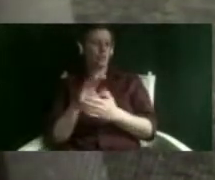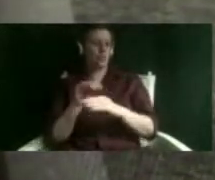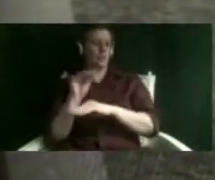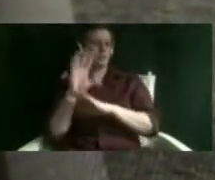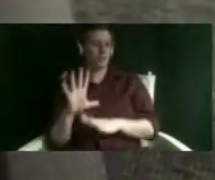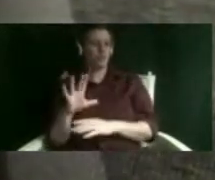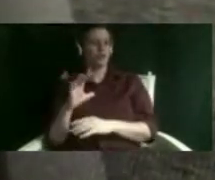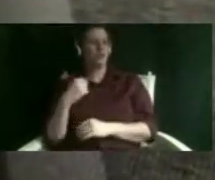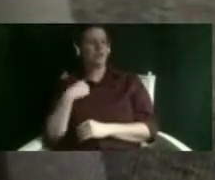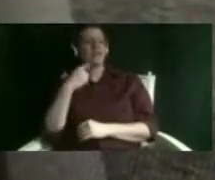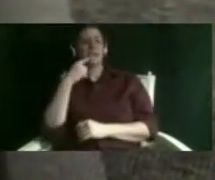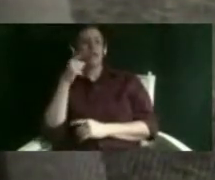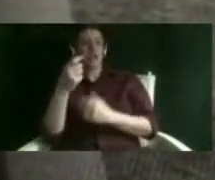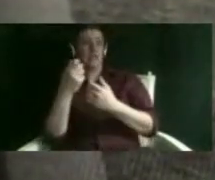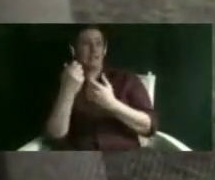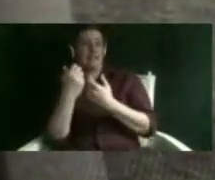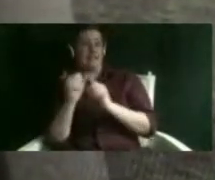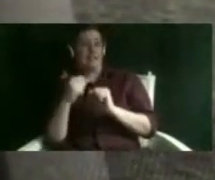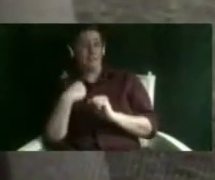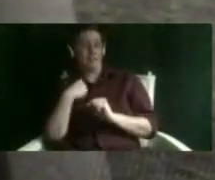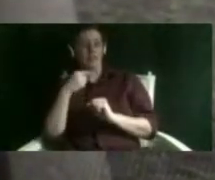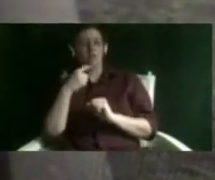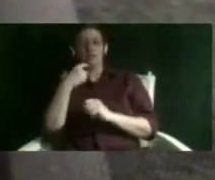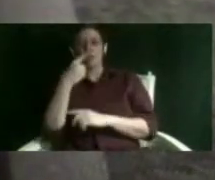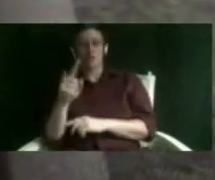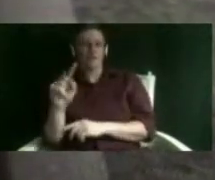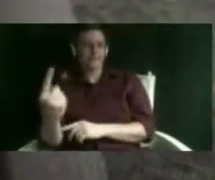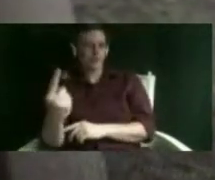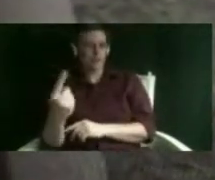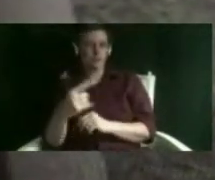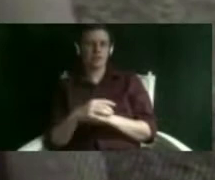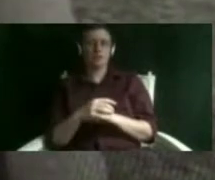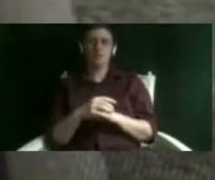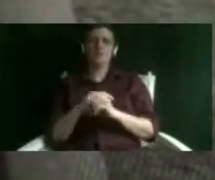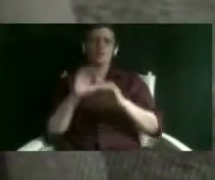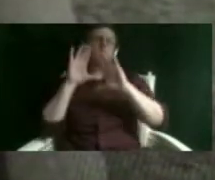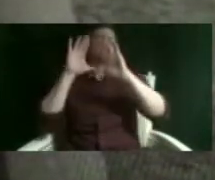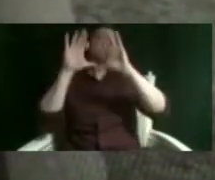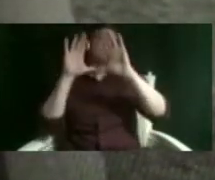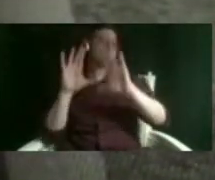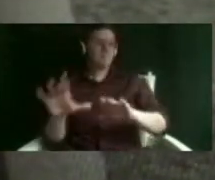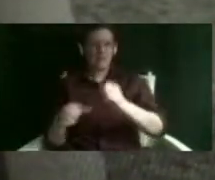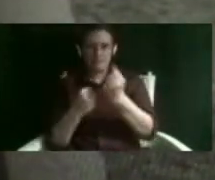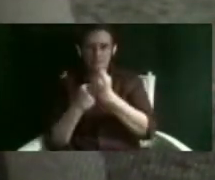because i came out her first she was an amazing support throughout high school she didn't set me